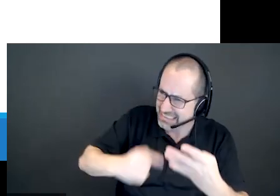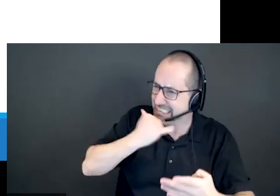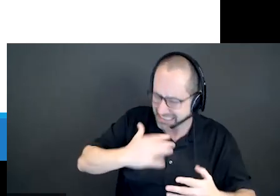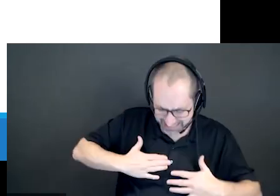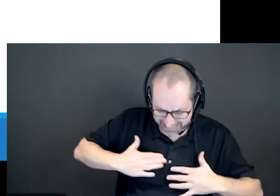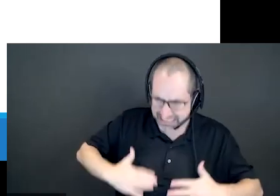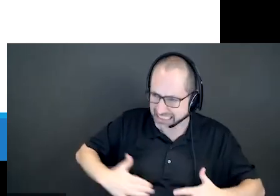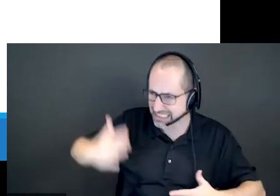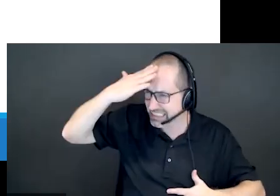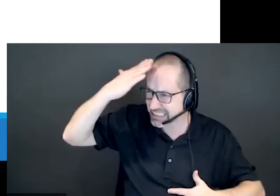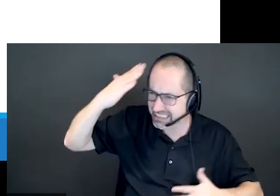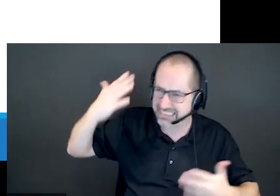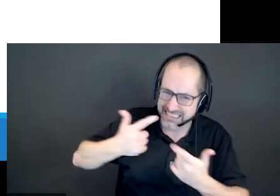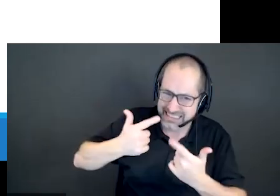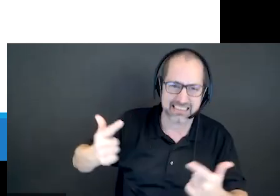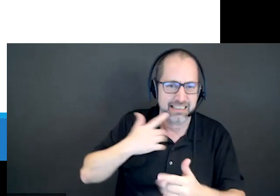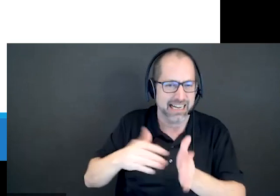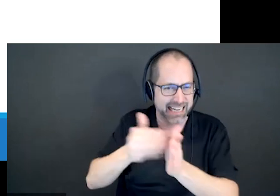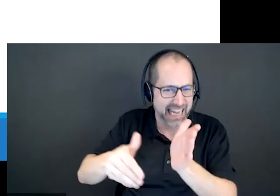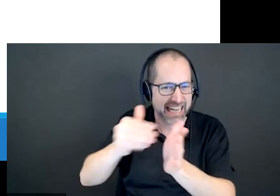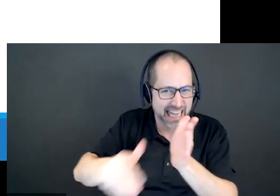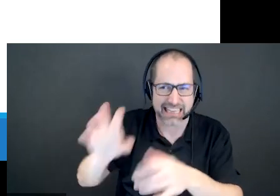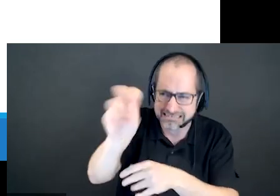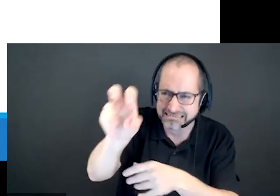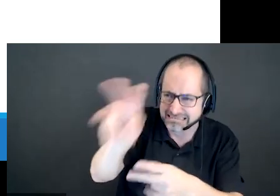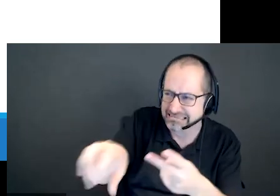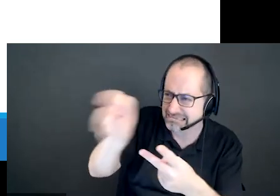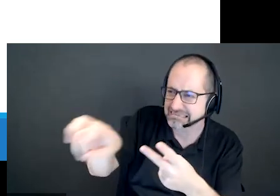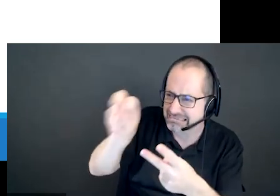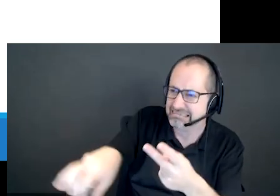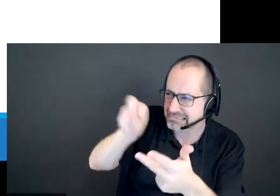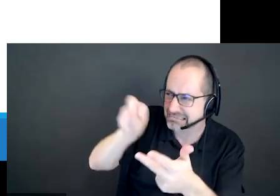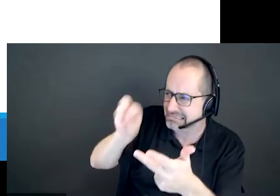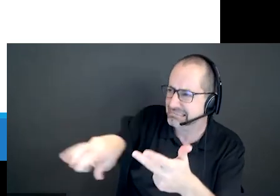Often having to explain their story to multiple different people whether case managers or health